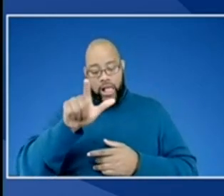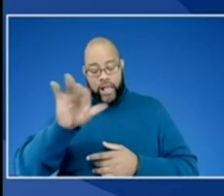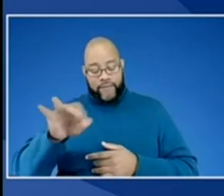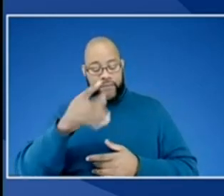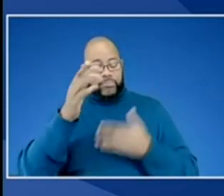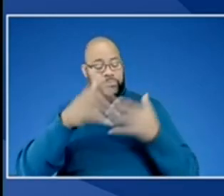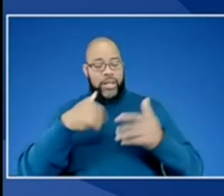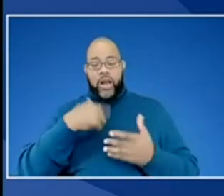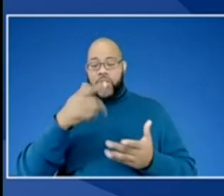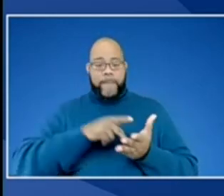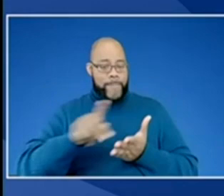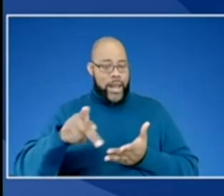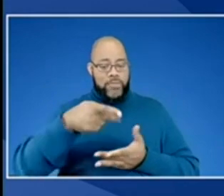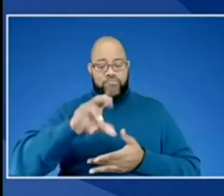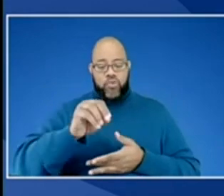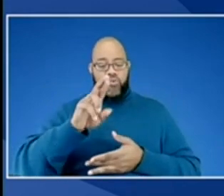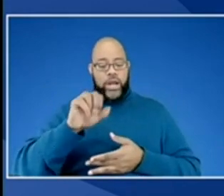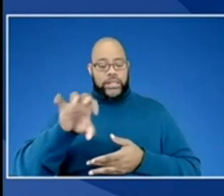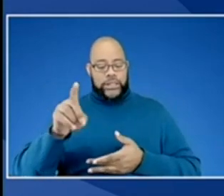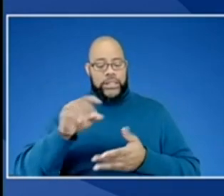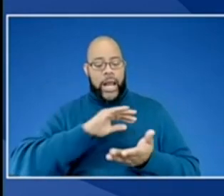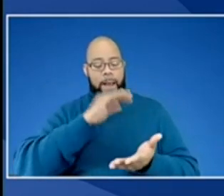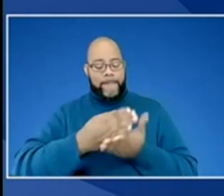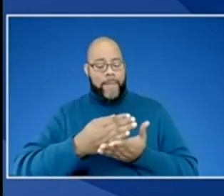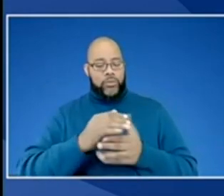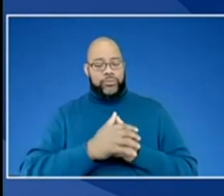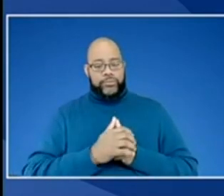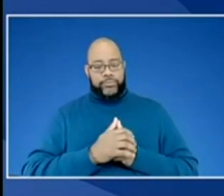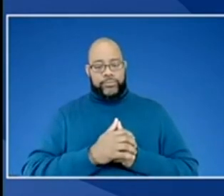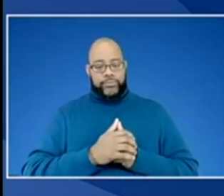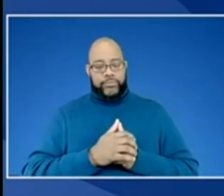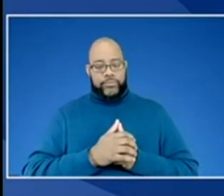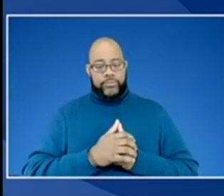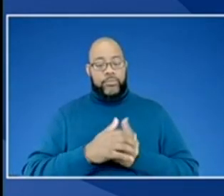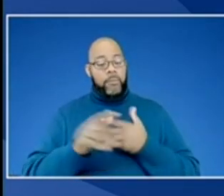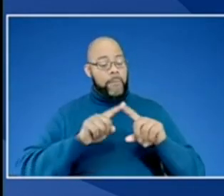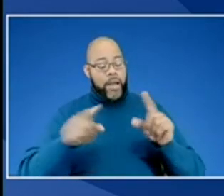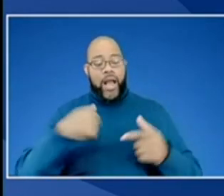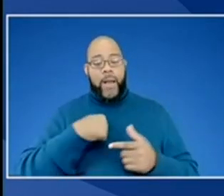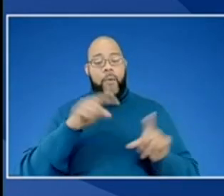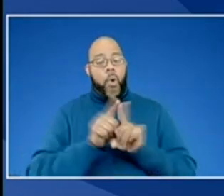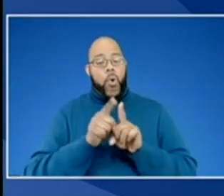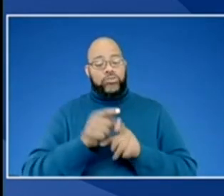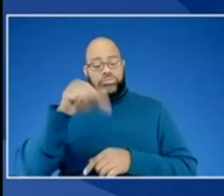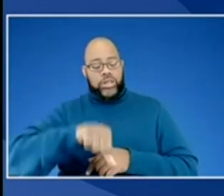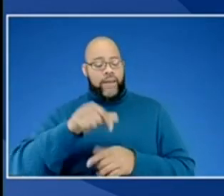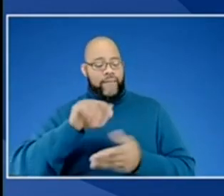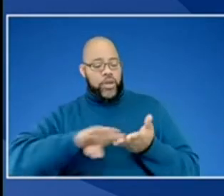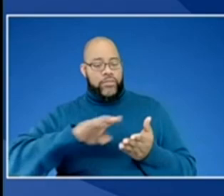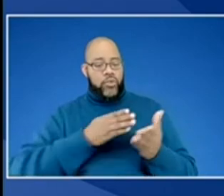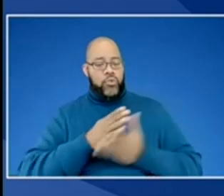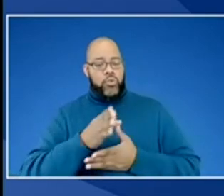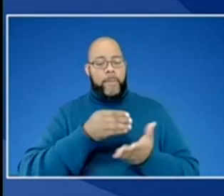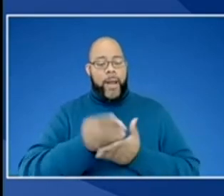paid a prorated amount, as noted before. However, I am also denied forgiveness through buy-back because these months are